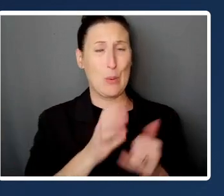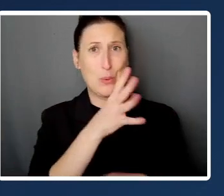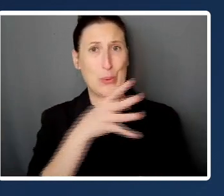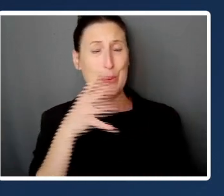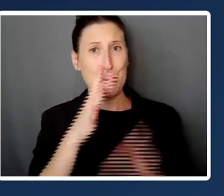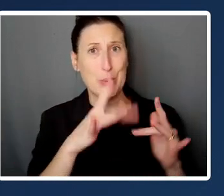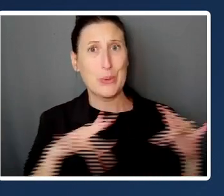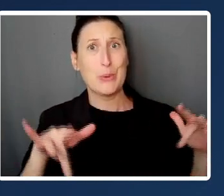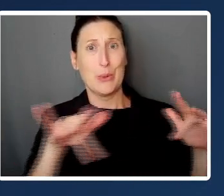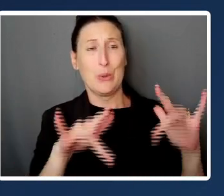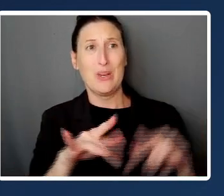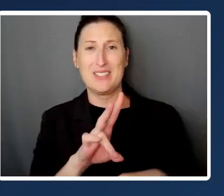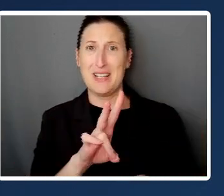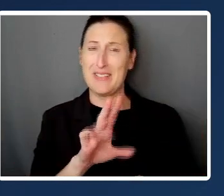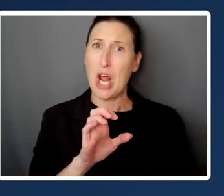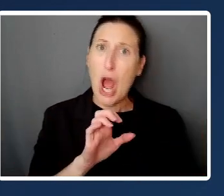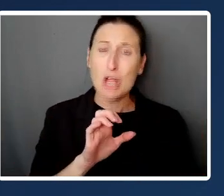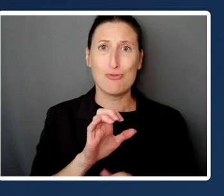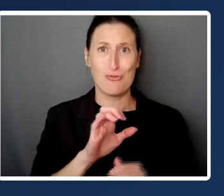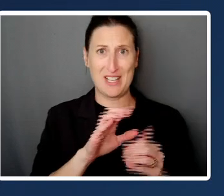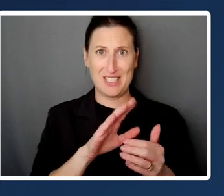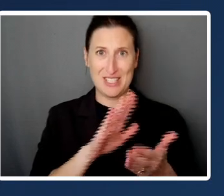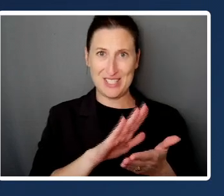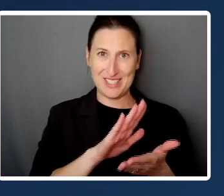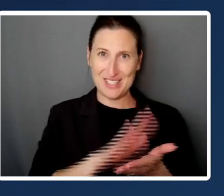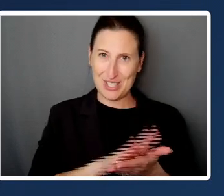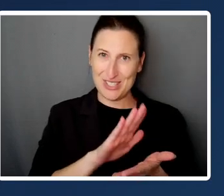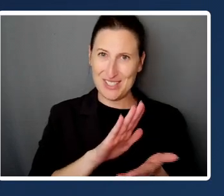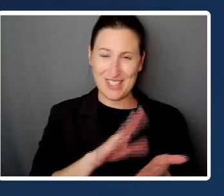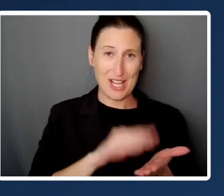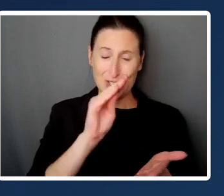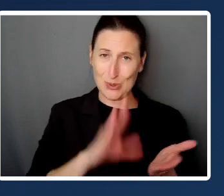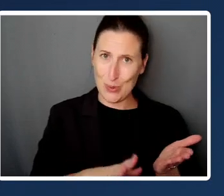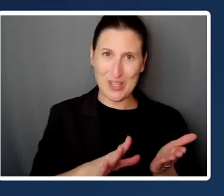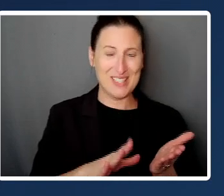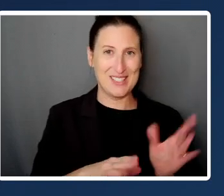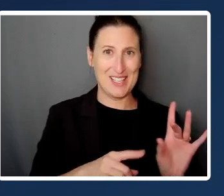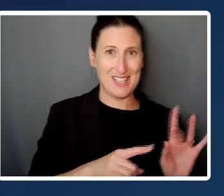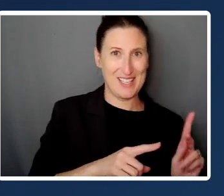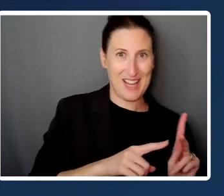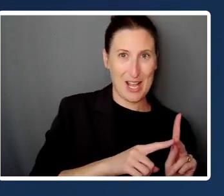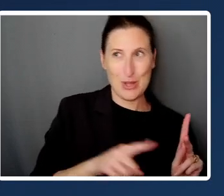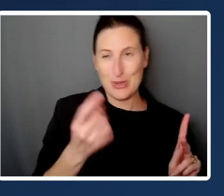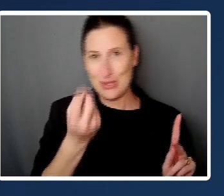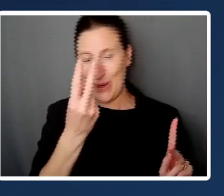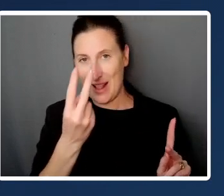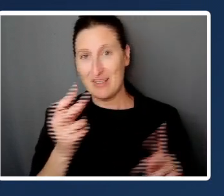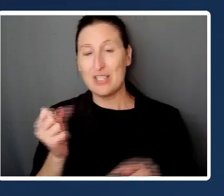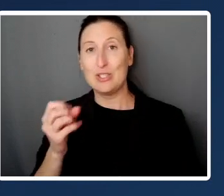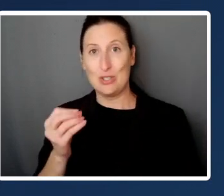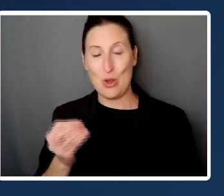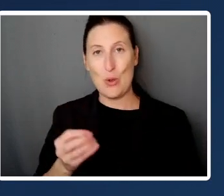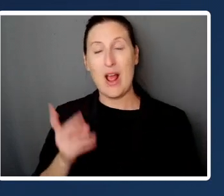parent participation and engagement at both. So, I think it'll work in either model personally.